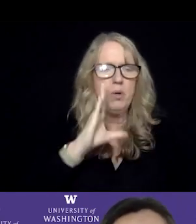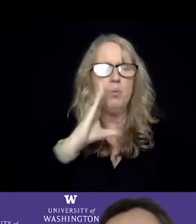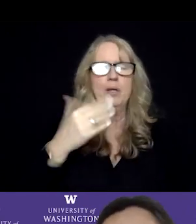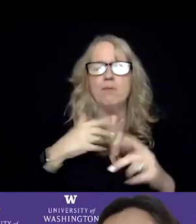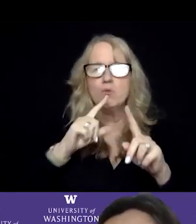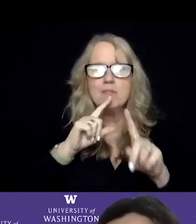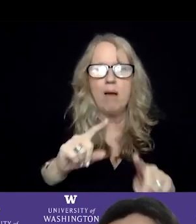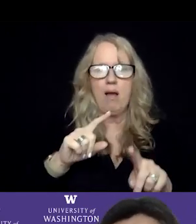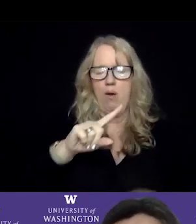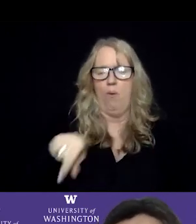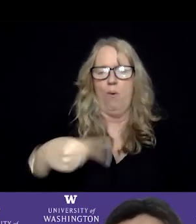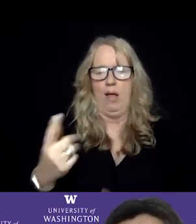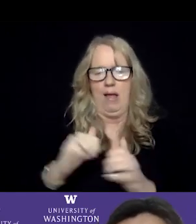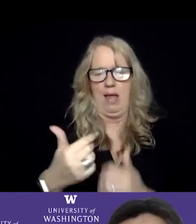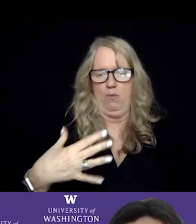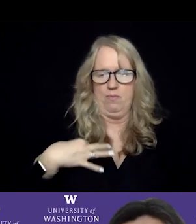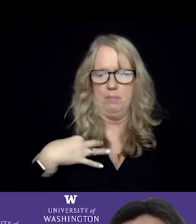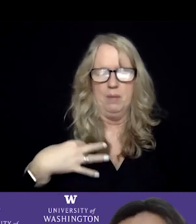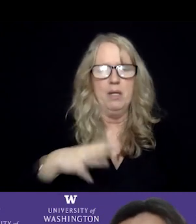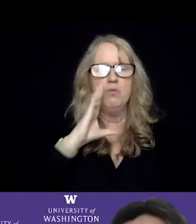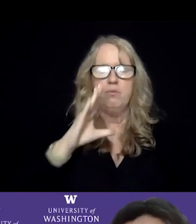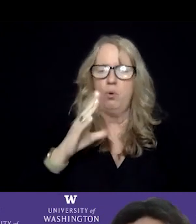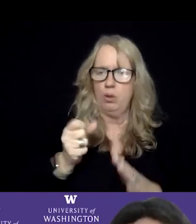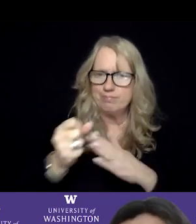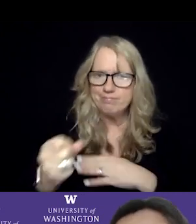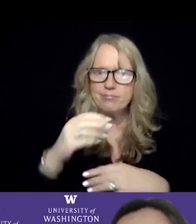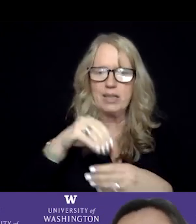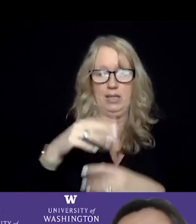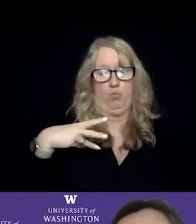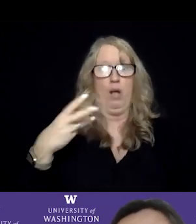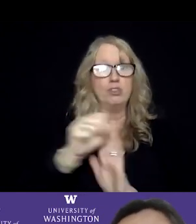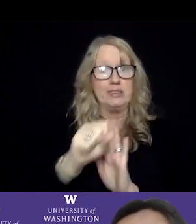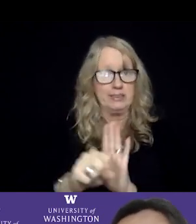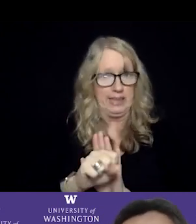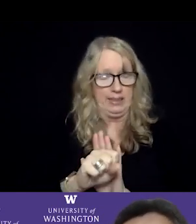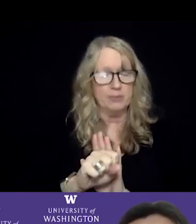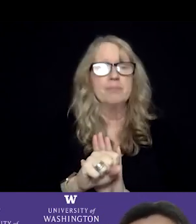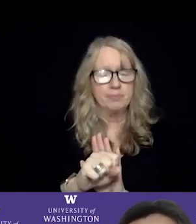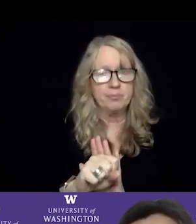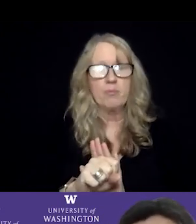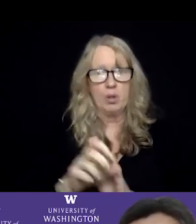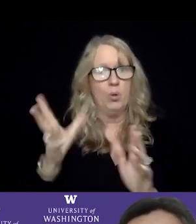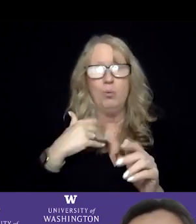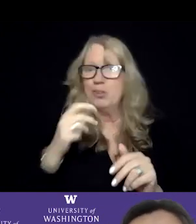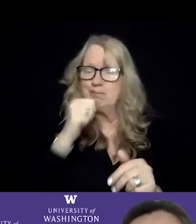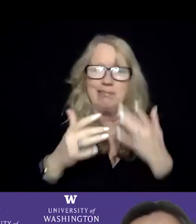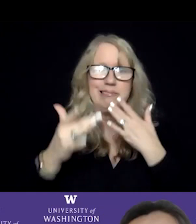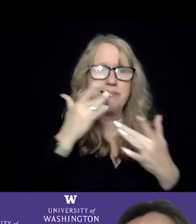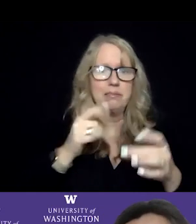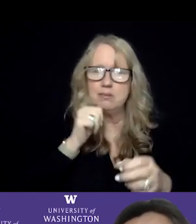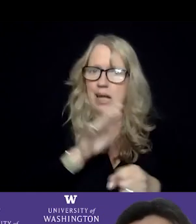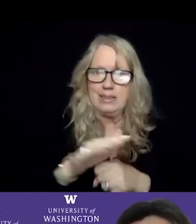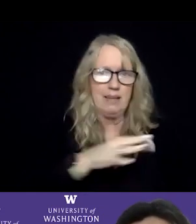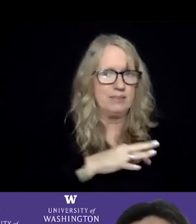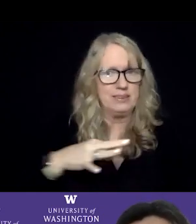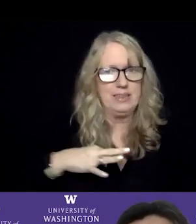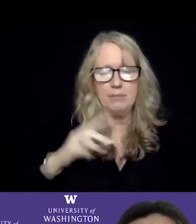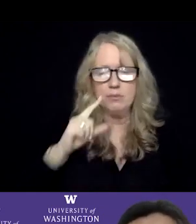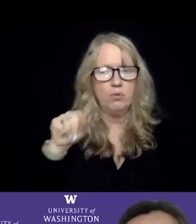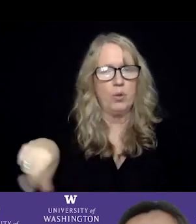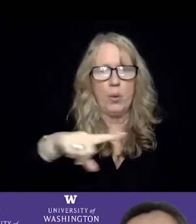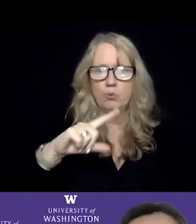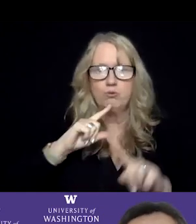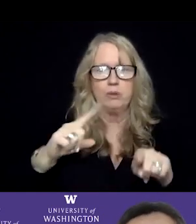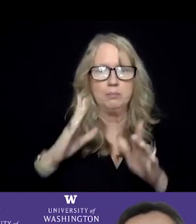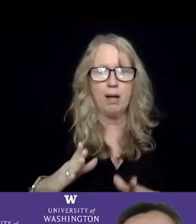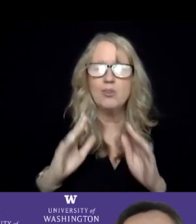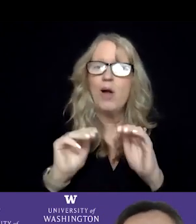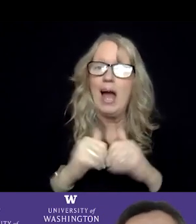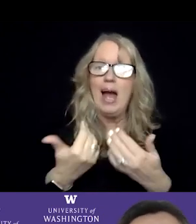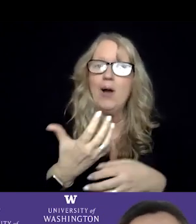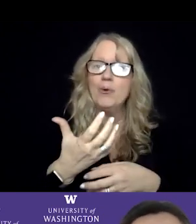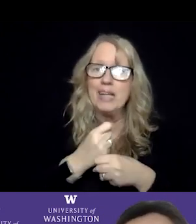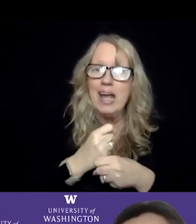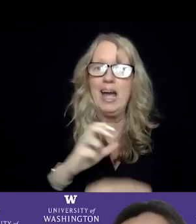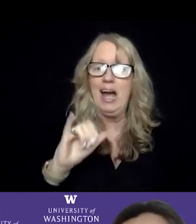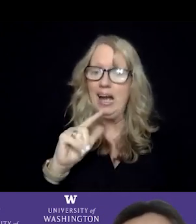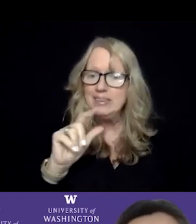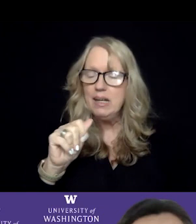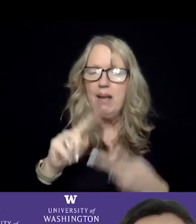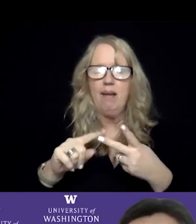ONLY WAY TO GET AN ITA EVALUATION IS IN AN EMERGENCY